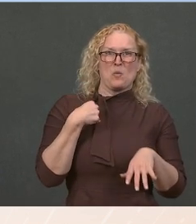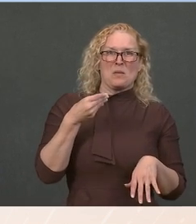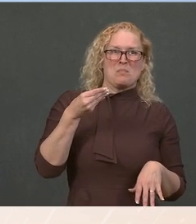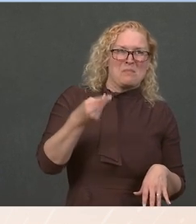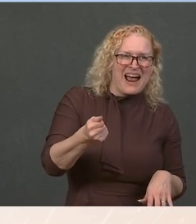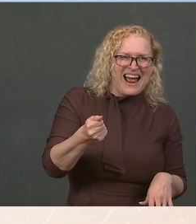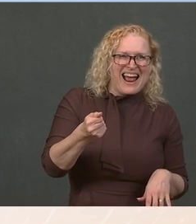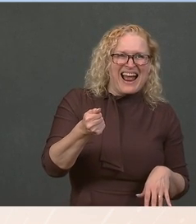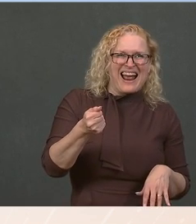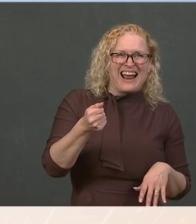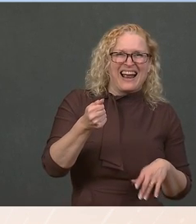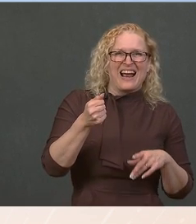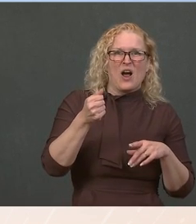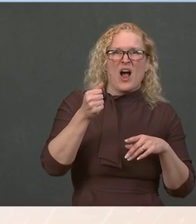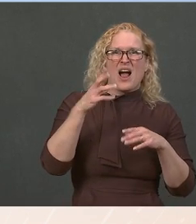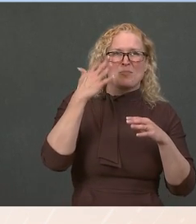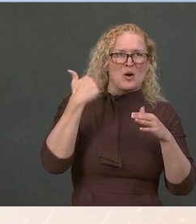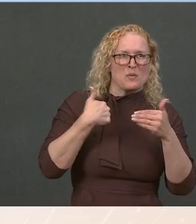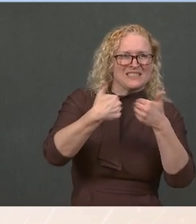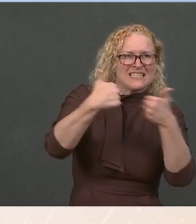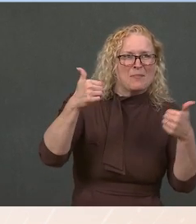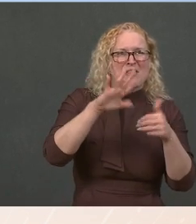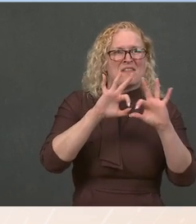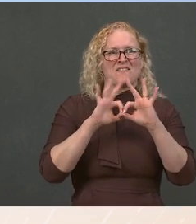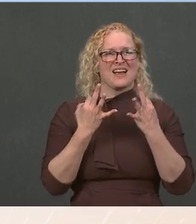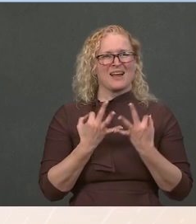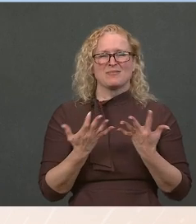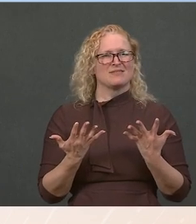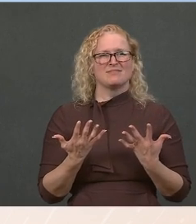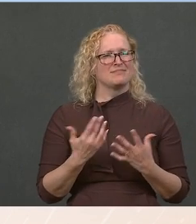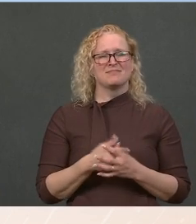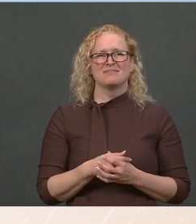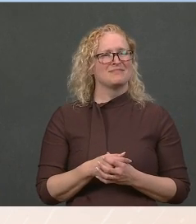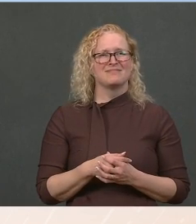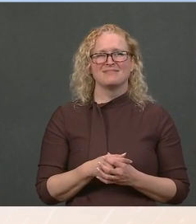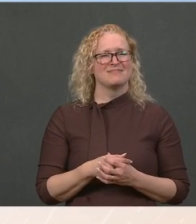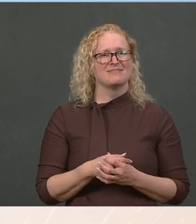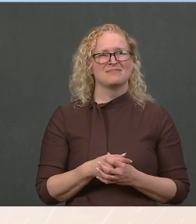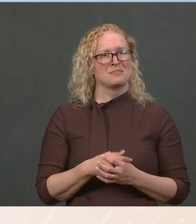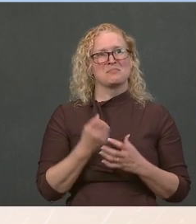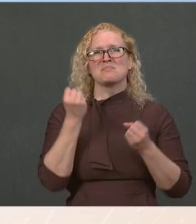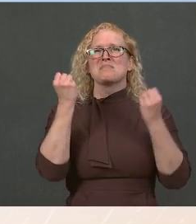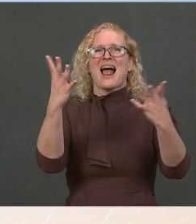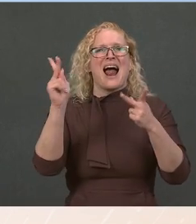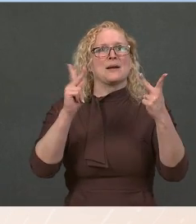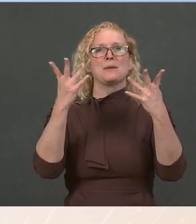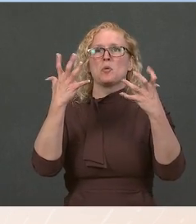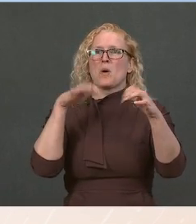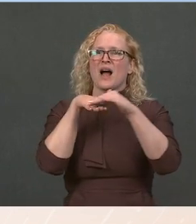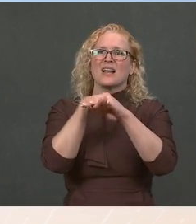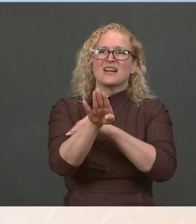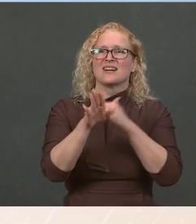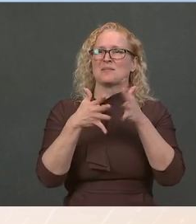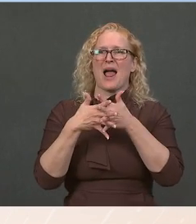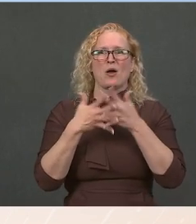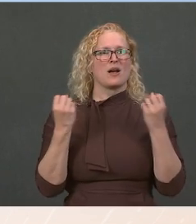does the White House want Speaker Pelosi to send over the infrastructure bill for the President's signature immediately, or is it your preference that that waits